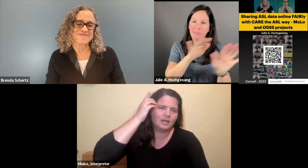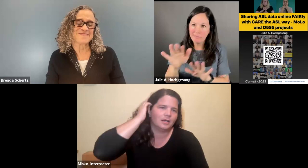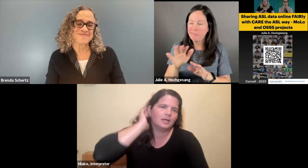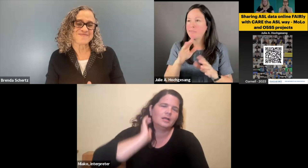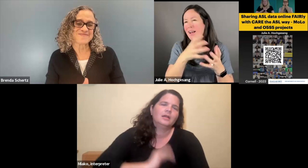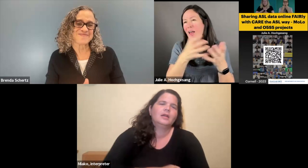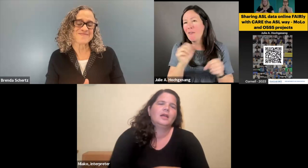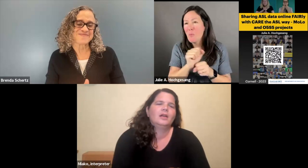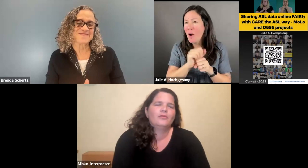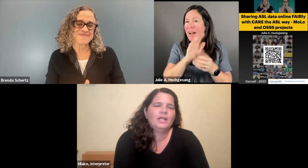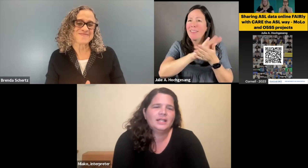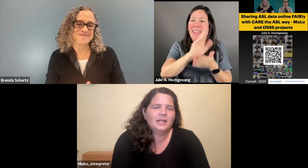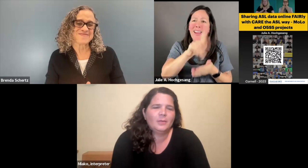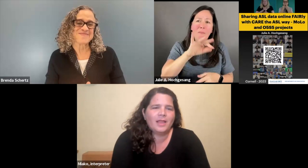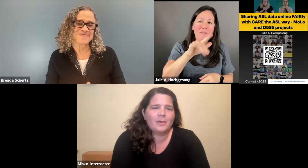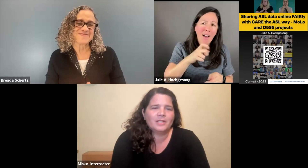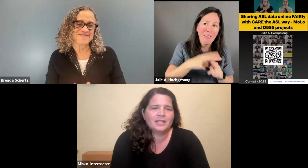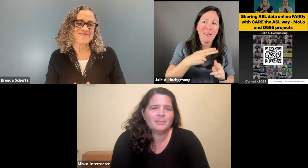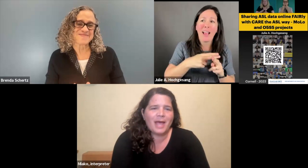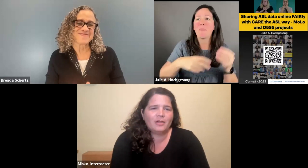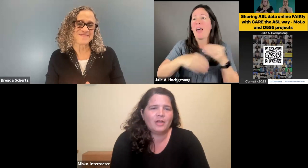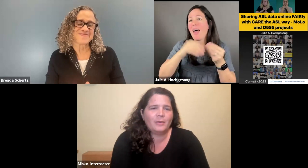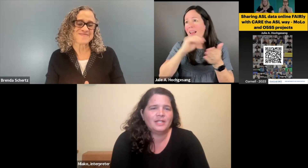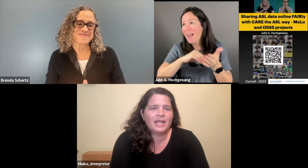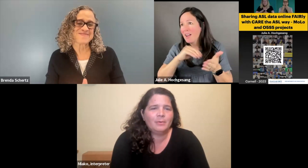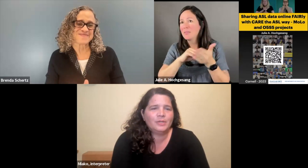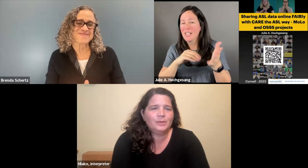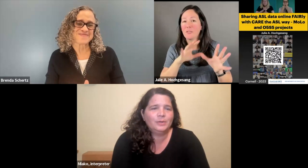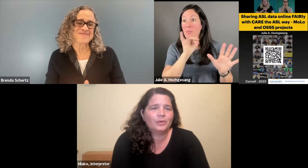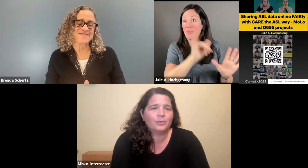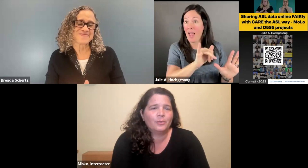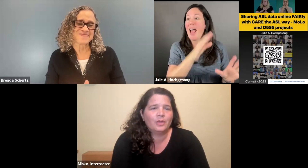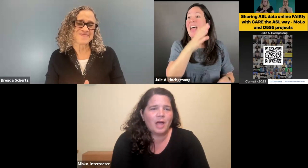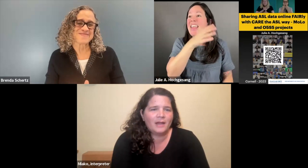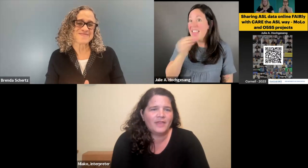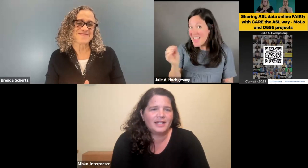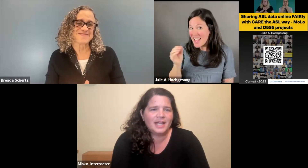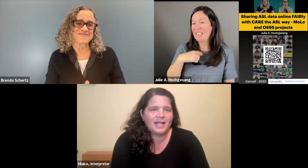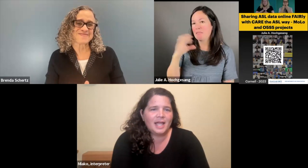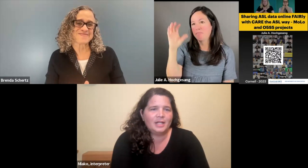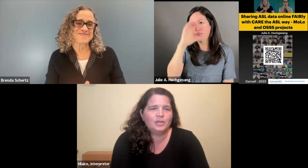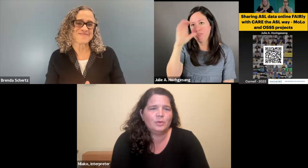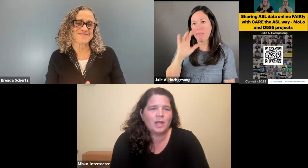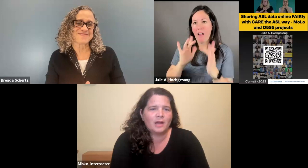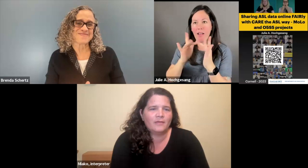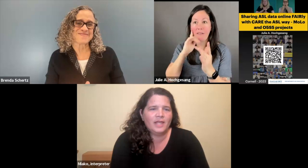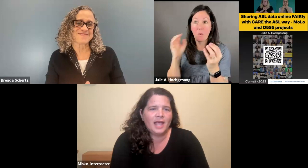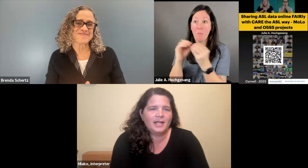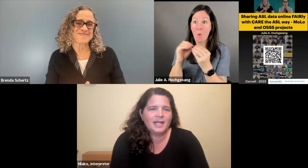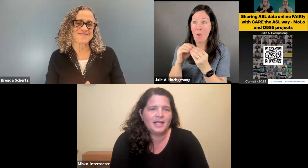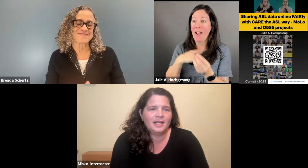in recently while I was on sabatical I was able to look through a lot of that data and do a lot of the annotating and